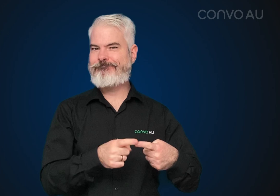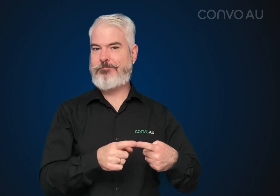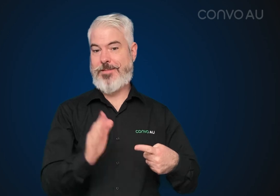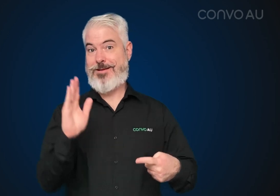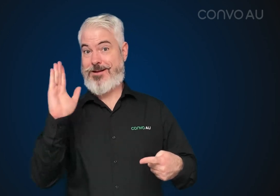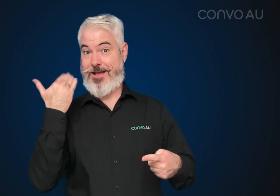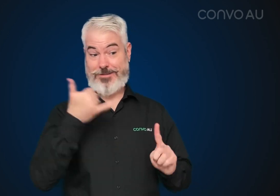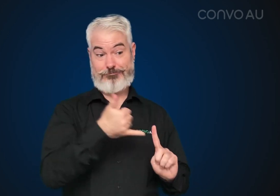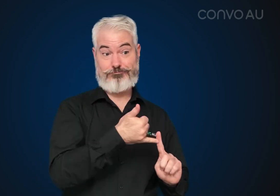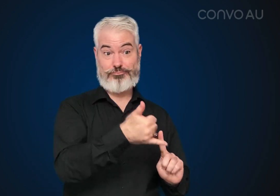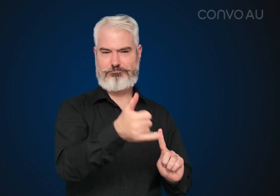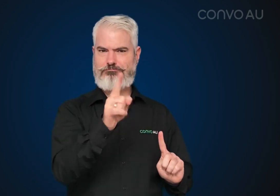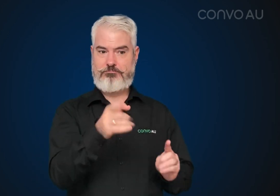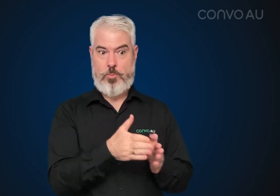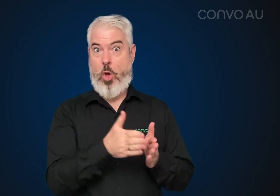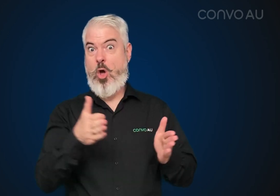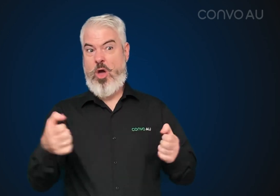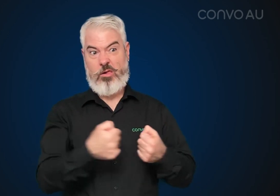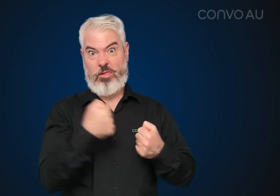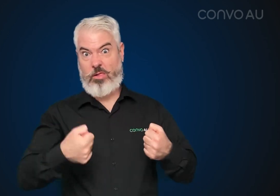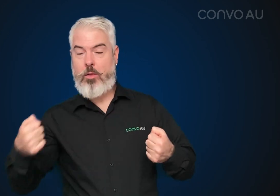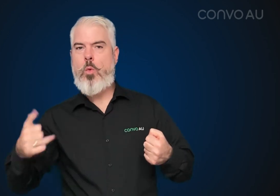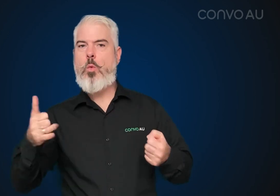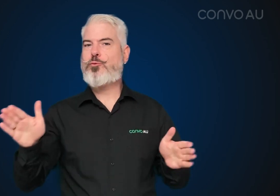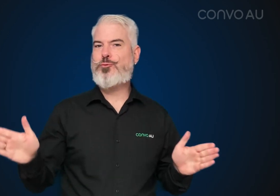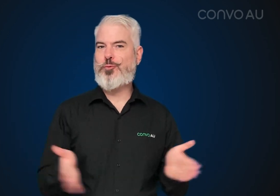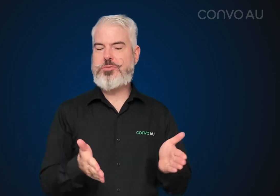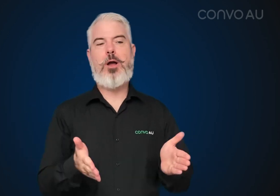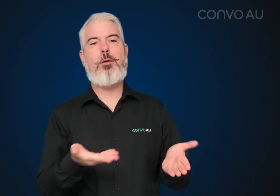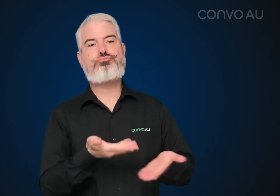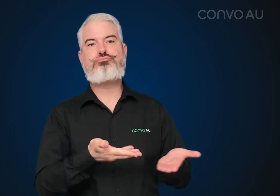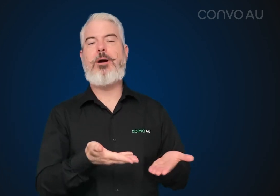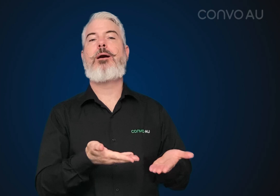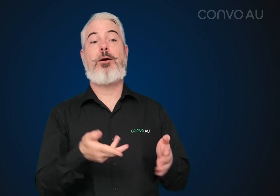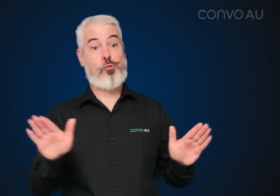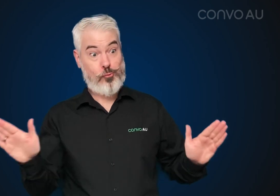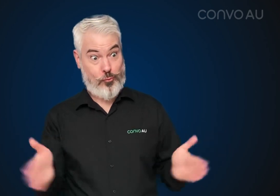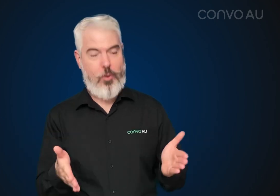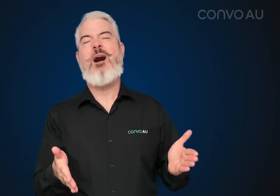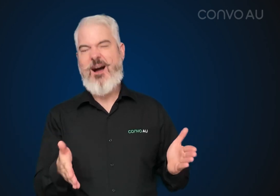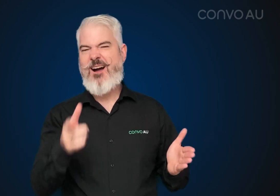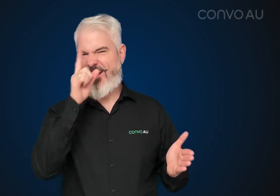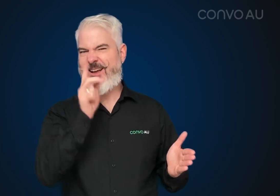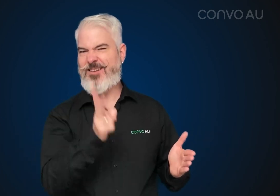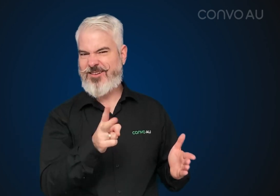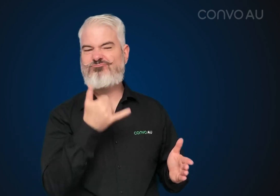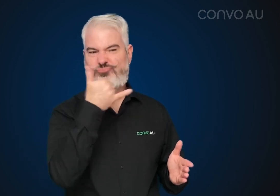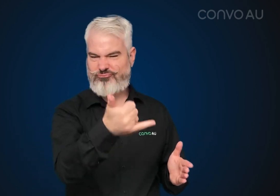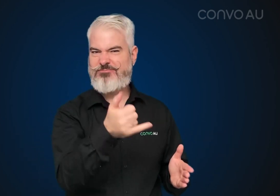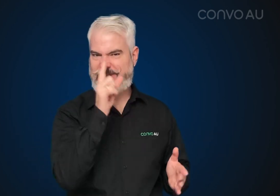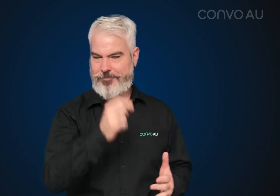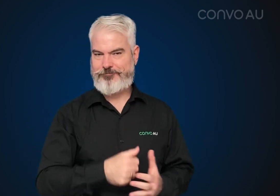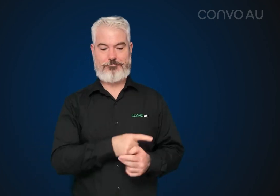a. The length of the previous call conversation,